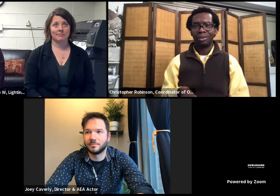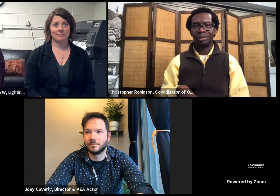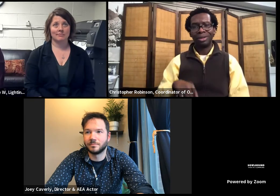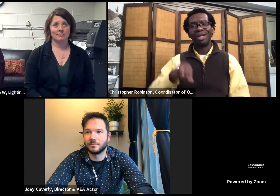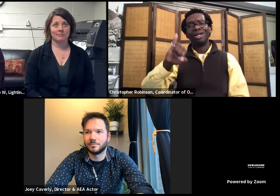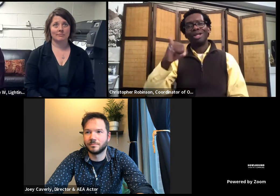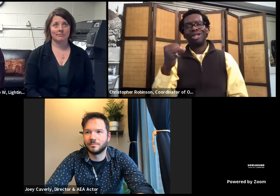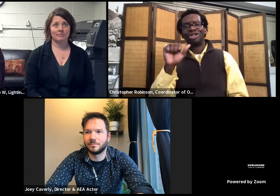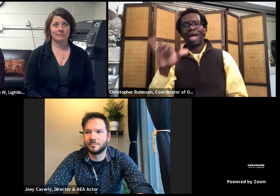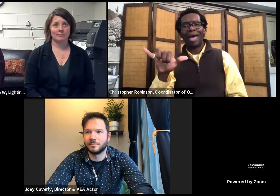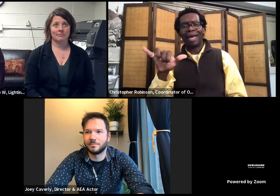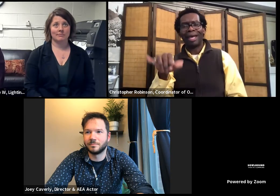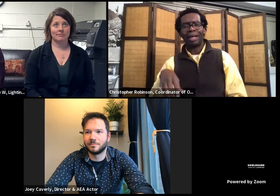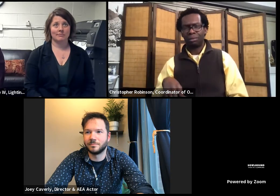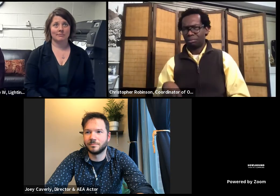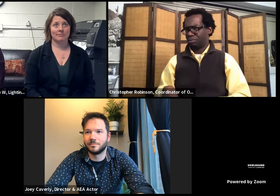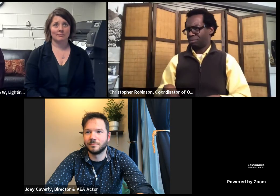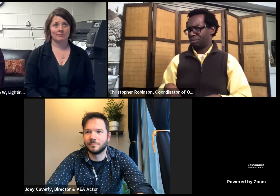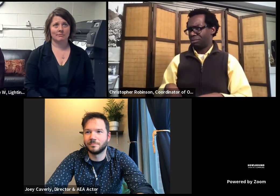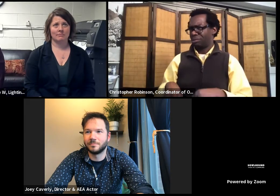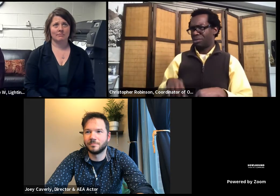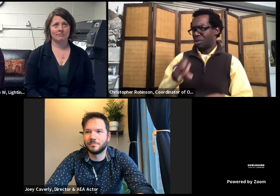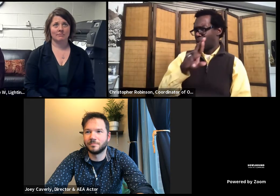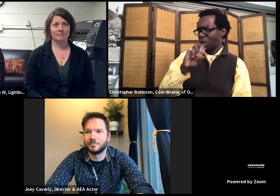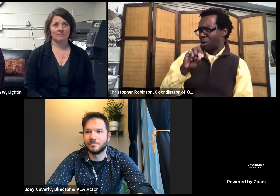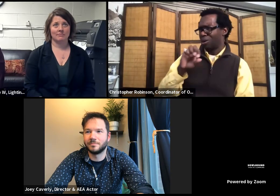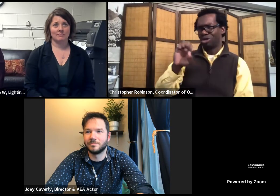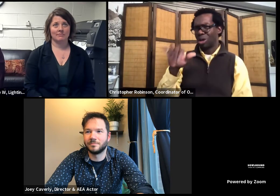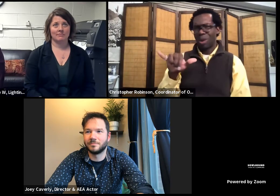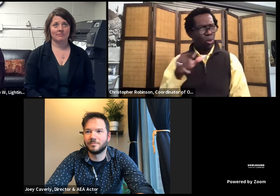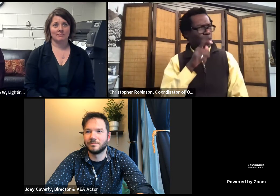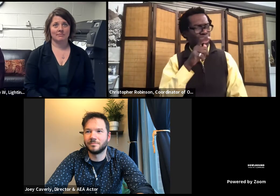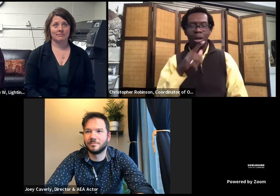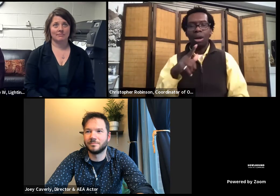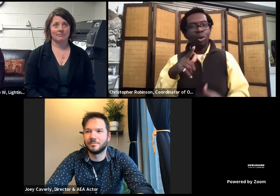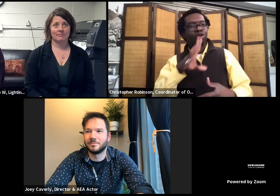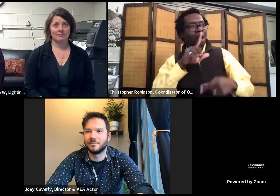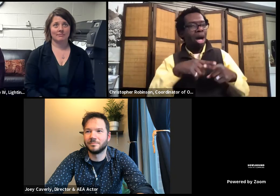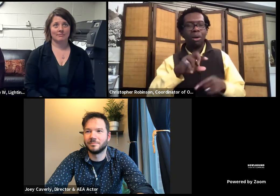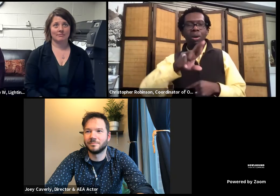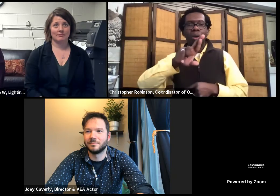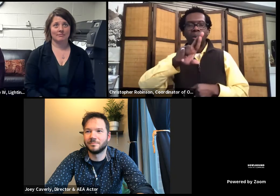You know, R-O, J-Y. What's Ro J, we don't know what that means.